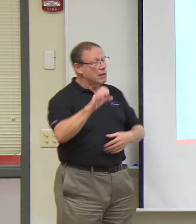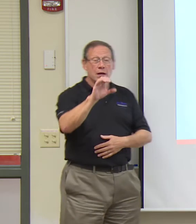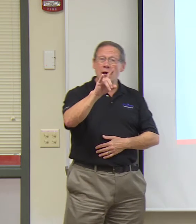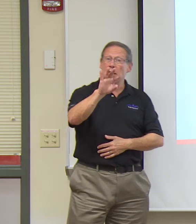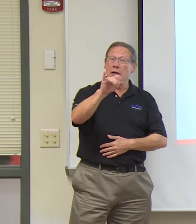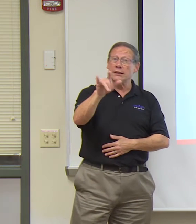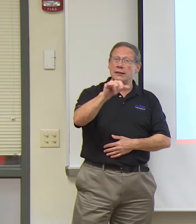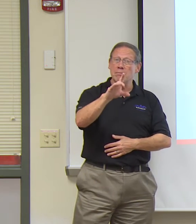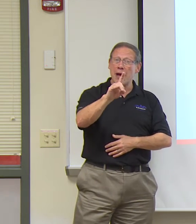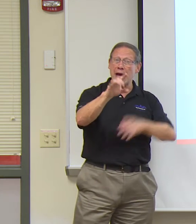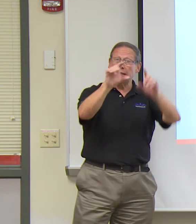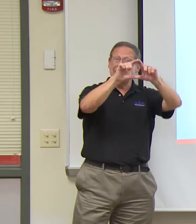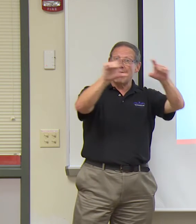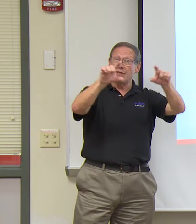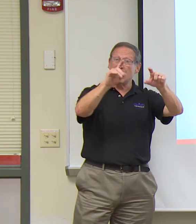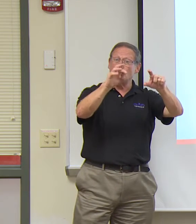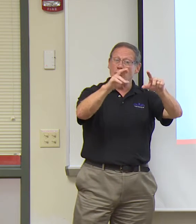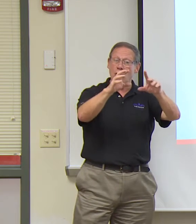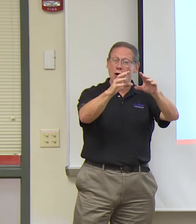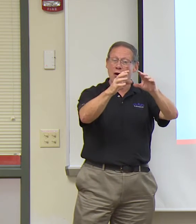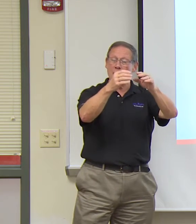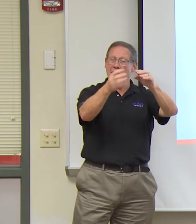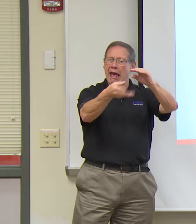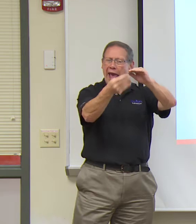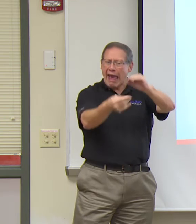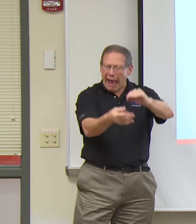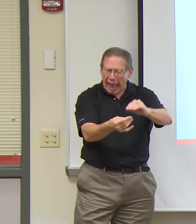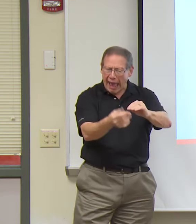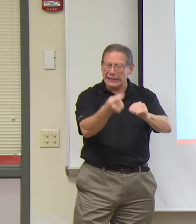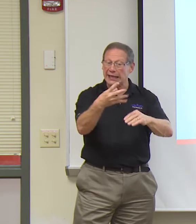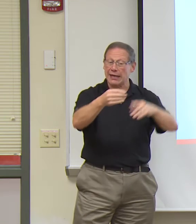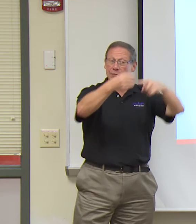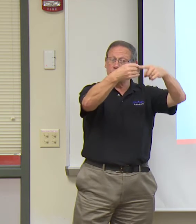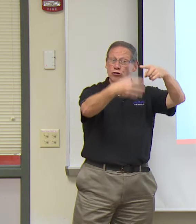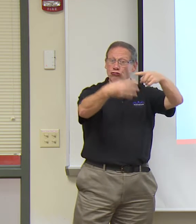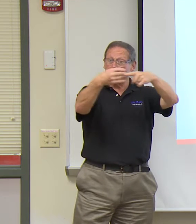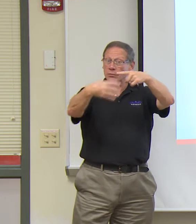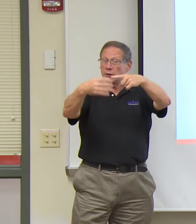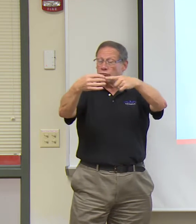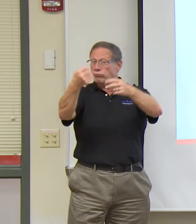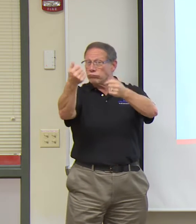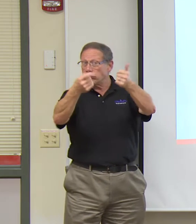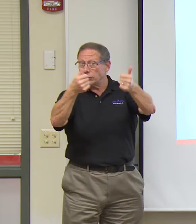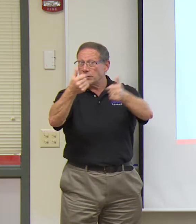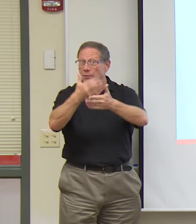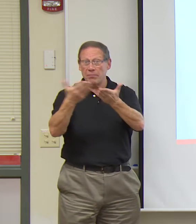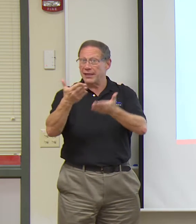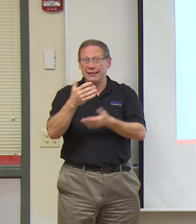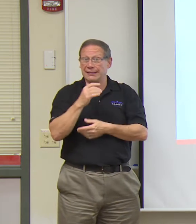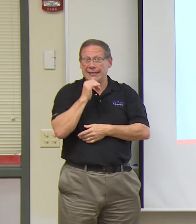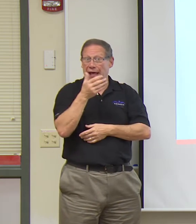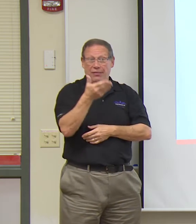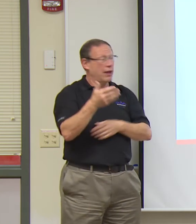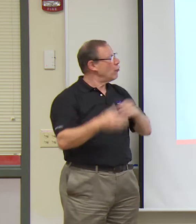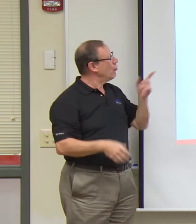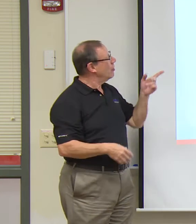and adds a couple of items that aren't usually there. You could see an instructor widget here